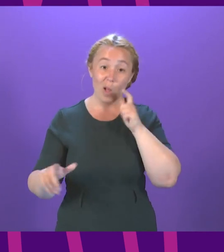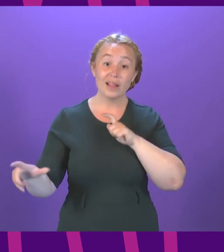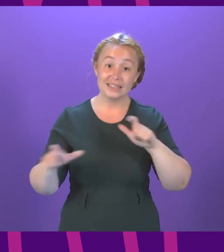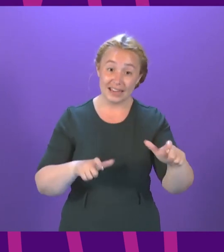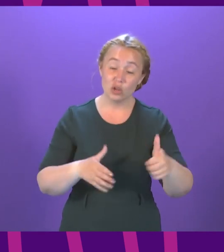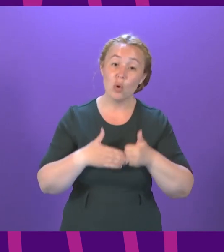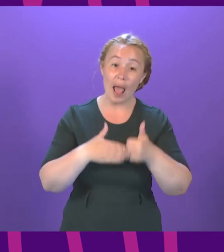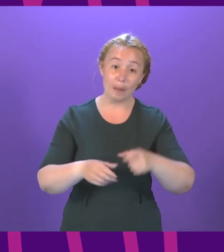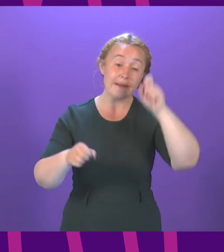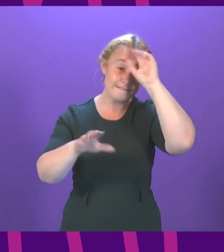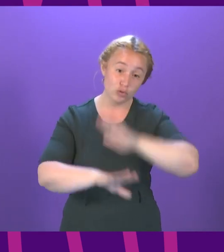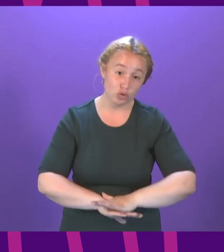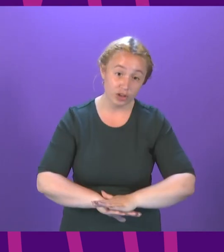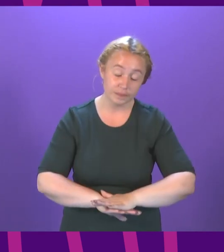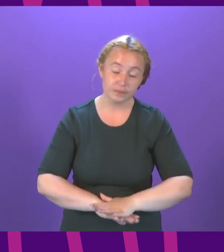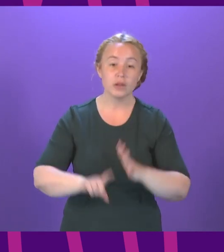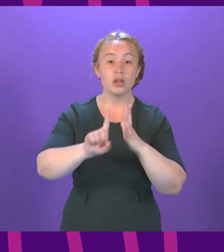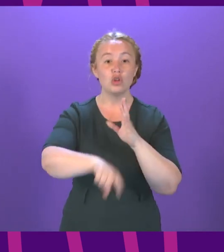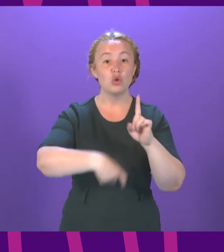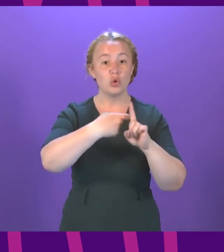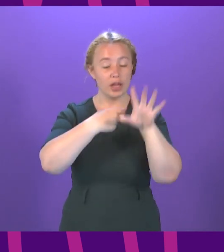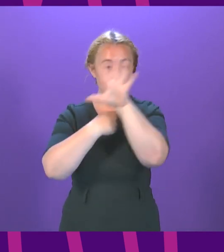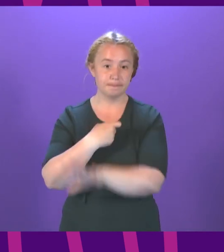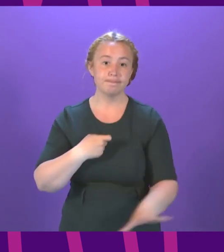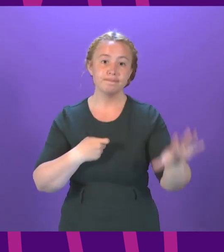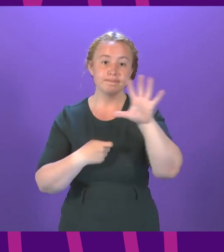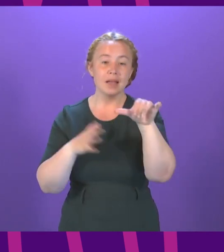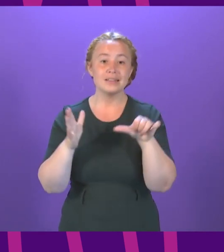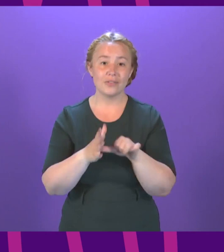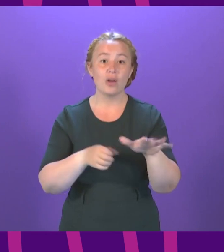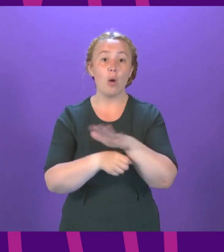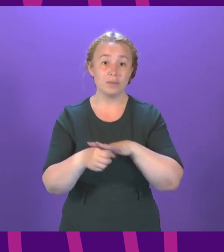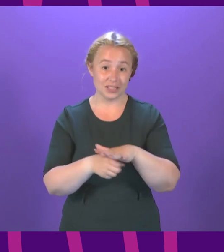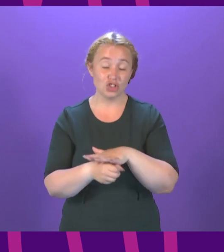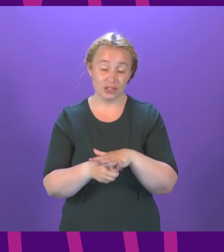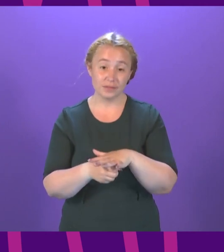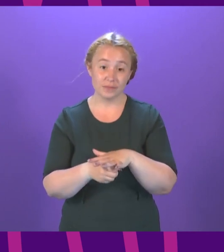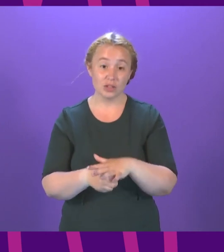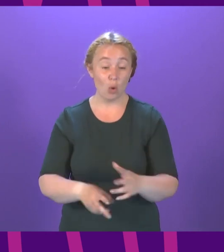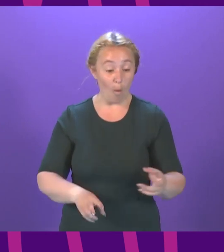Across the UK, we are all in a challenging position at the moment. We are really hopeful because of the vaccination programme, but we are challenged, again,